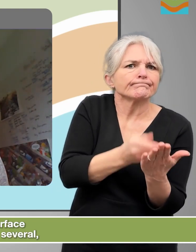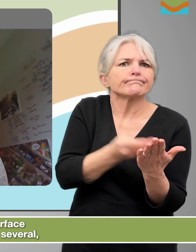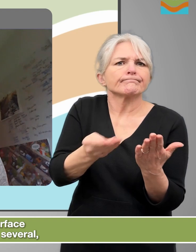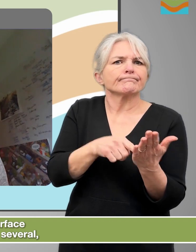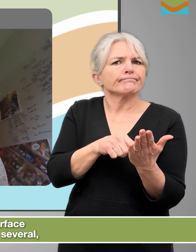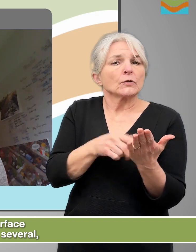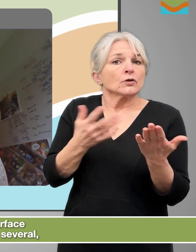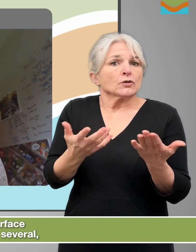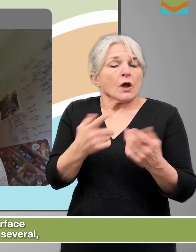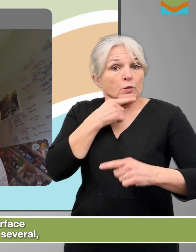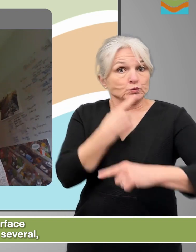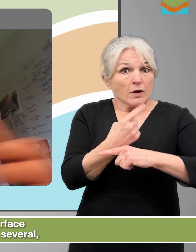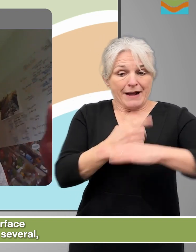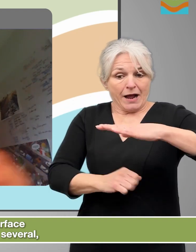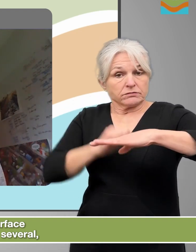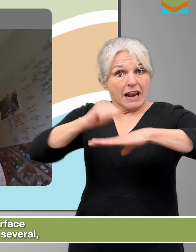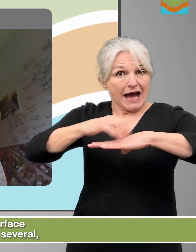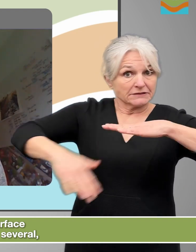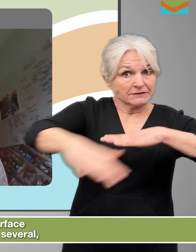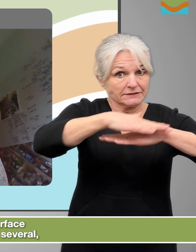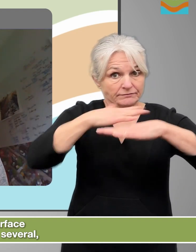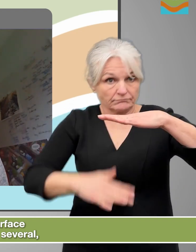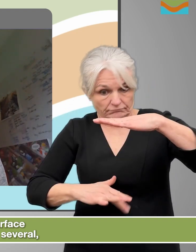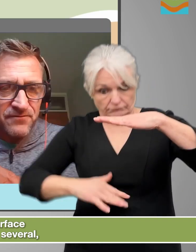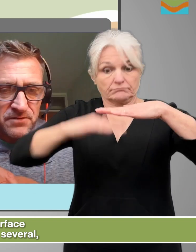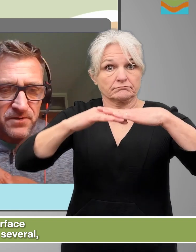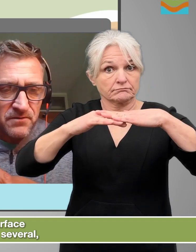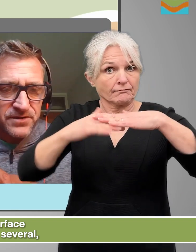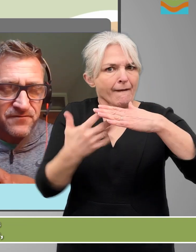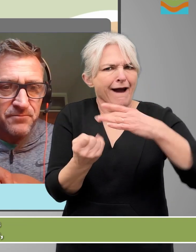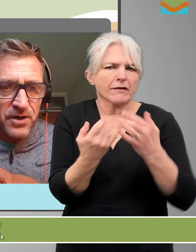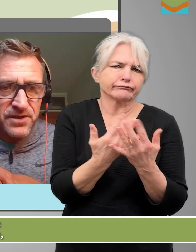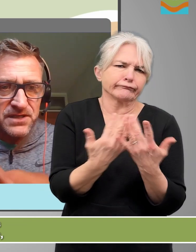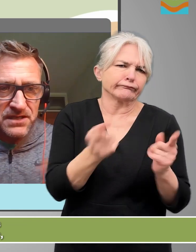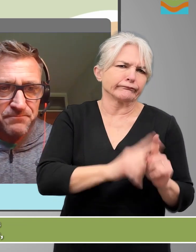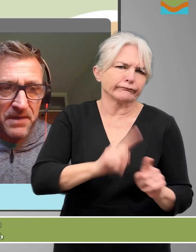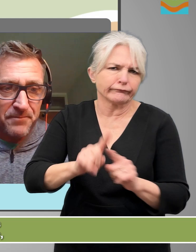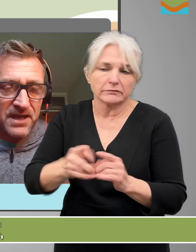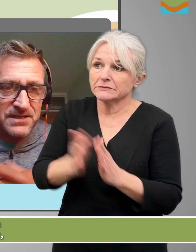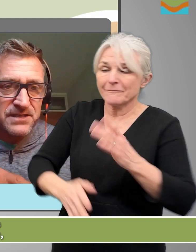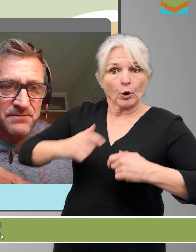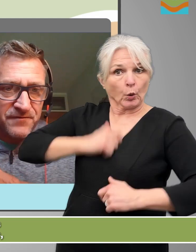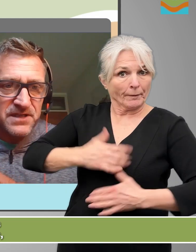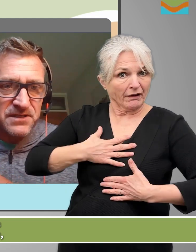of the subsurface, the subsurface made up of, as Tim mentioned, several, lots of components. It's a big system of systems,